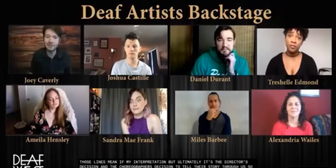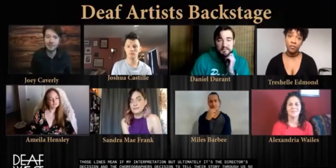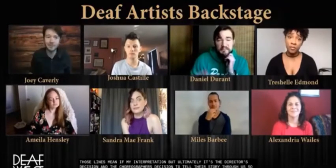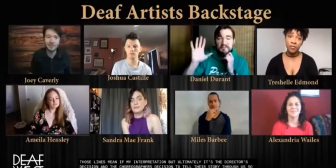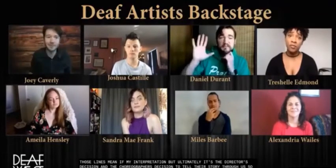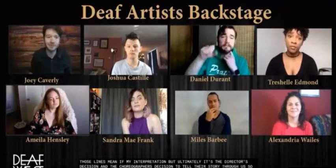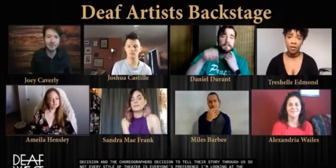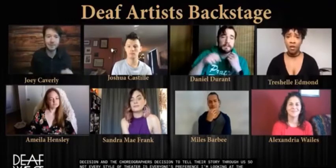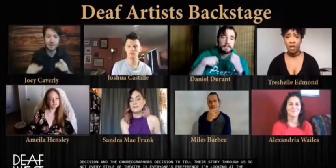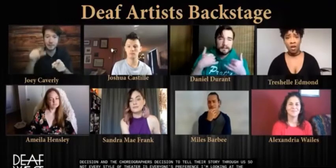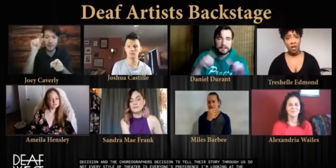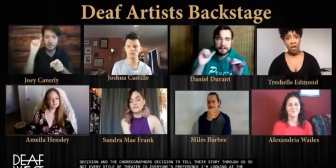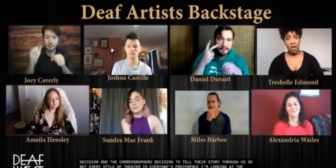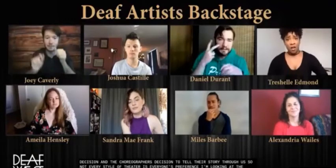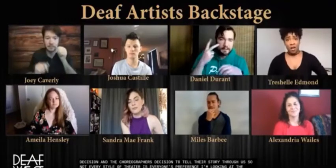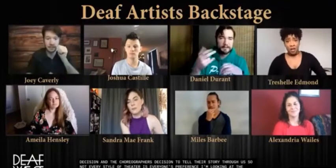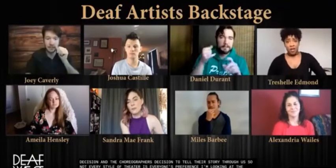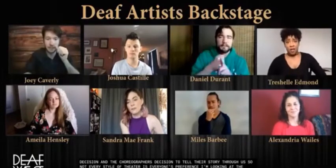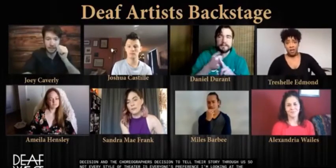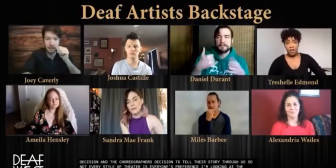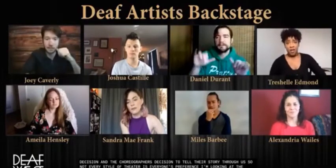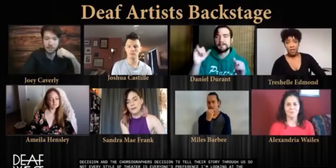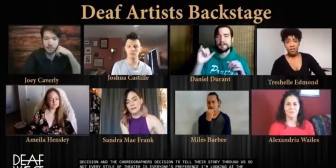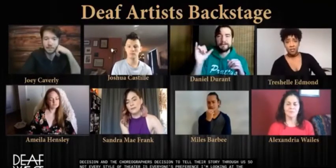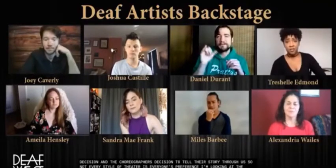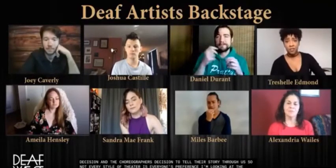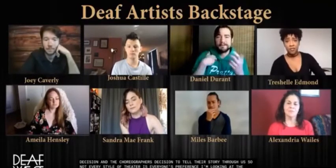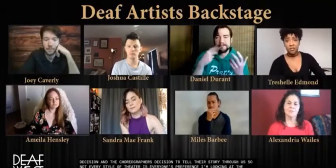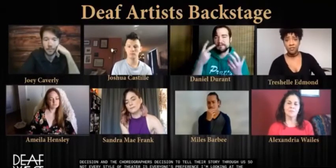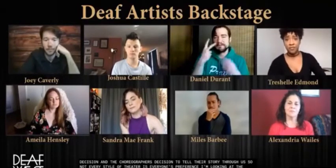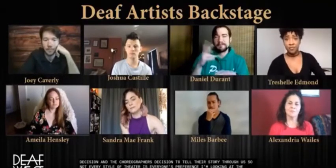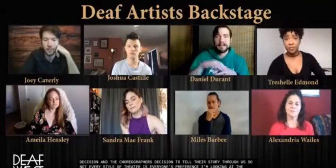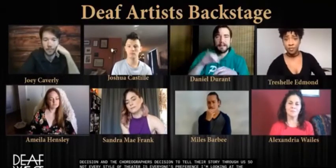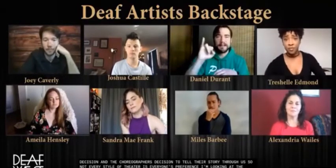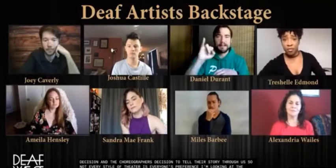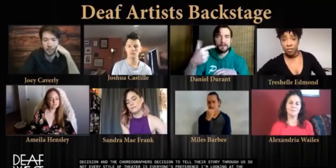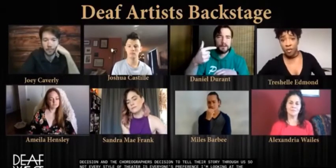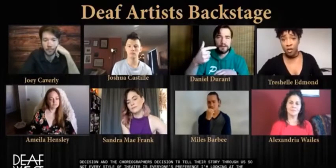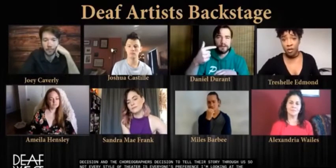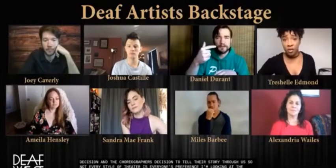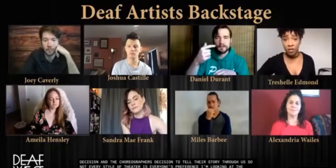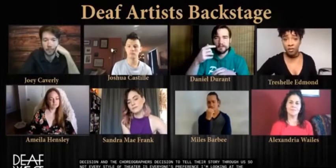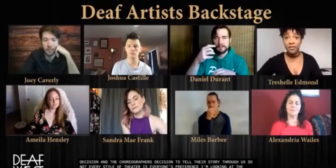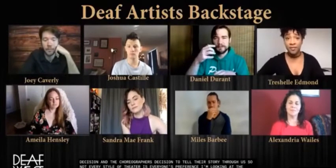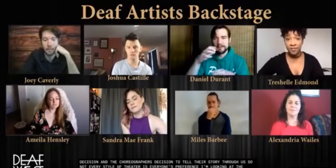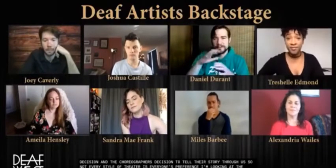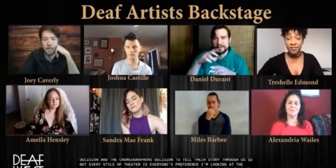Can you tell me how you see that if you do? Daniel: I think I definitely still see an impact.